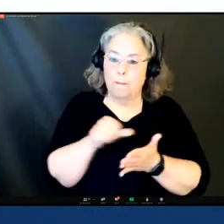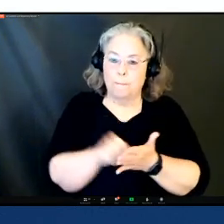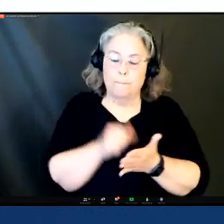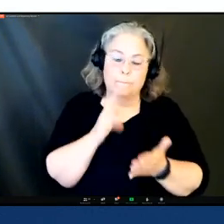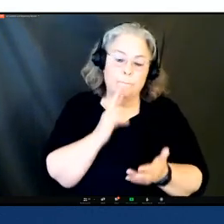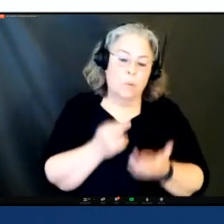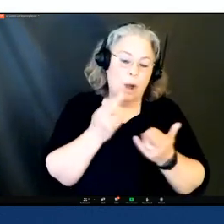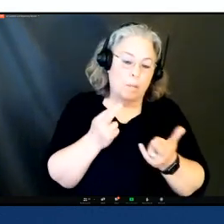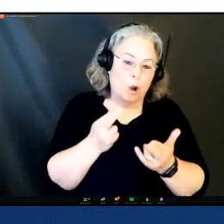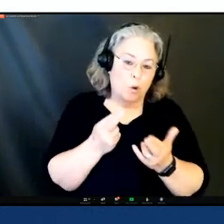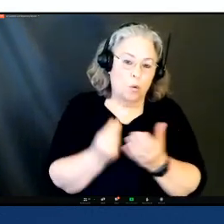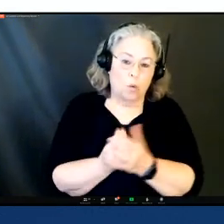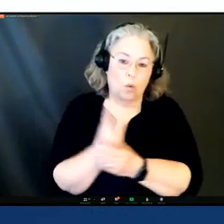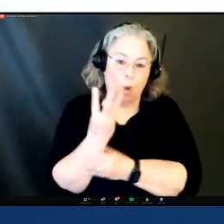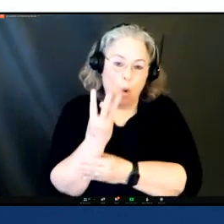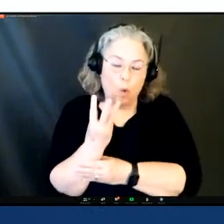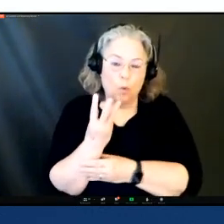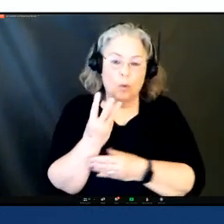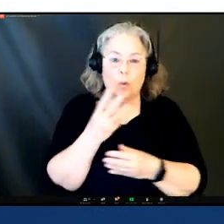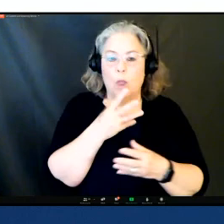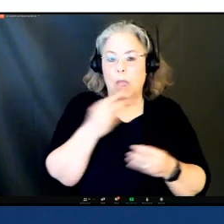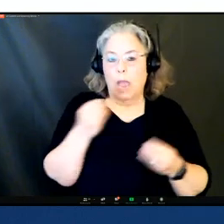and a description of what the growth includes.